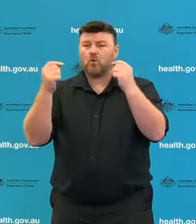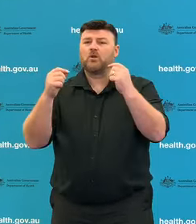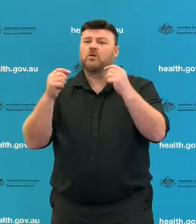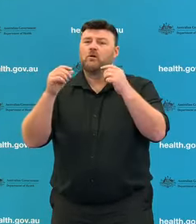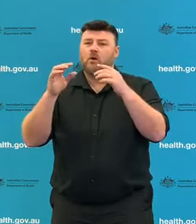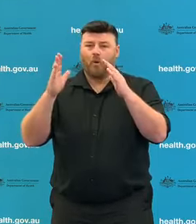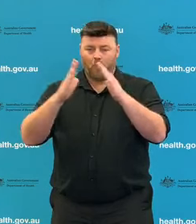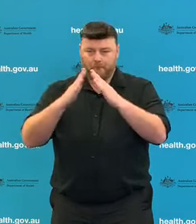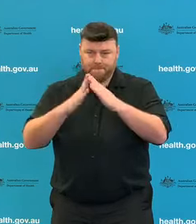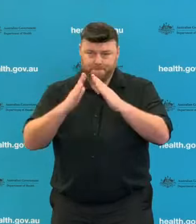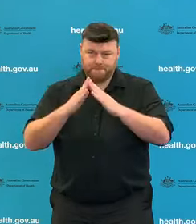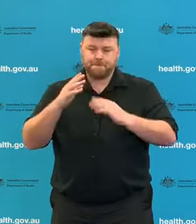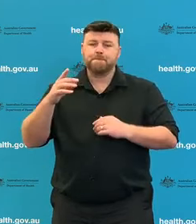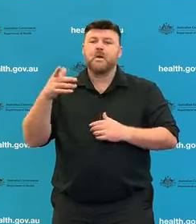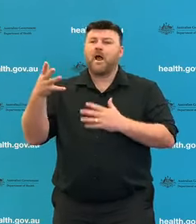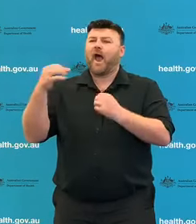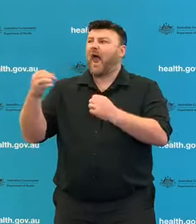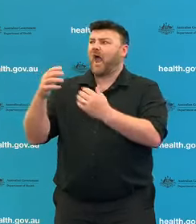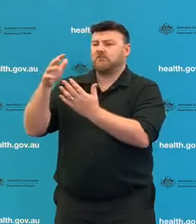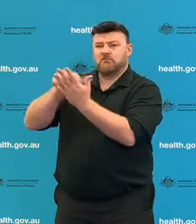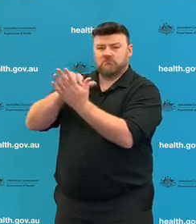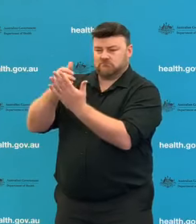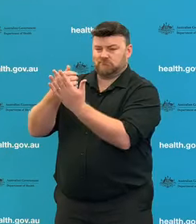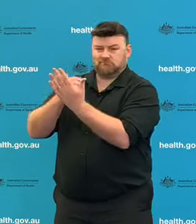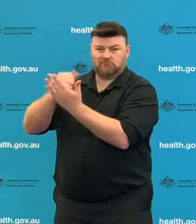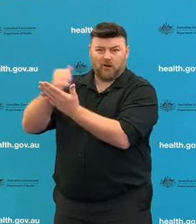Care Response Centre. Now those are being based on Victorian numbers,